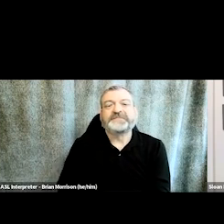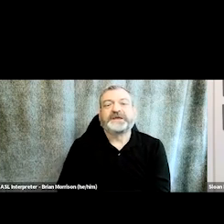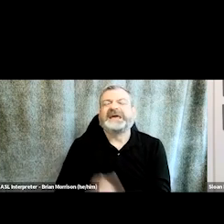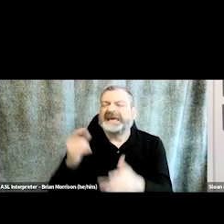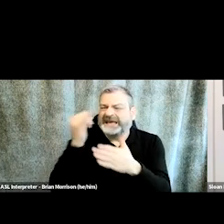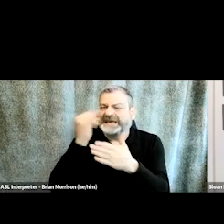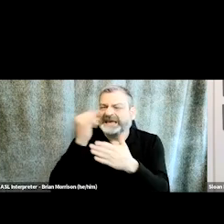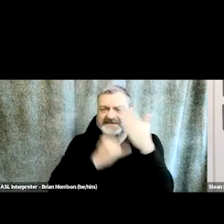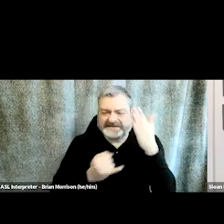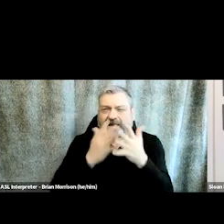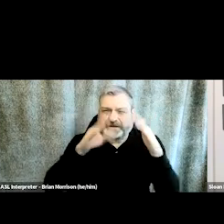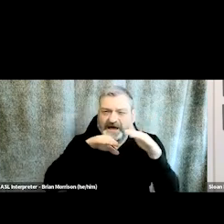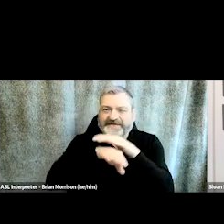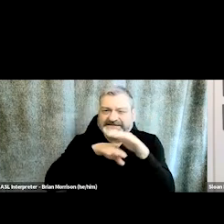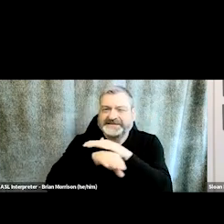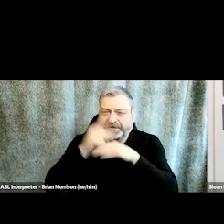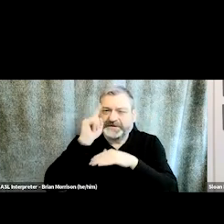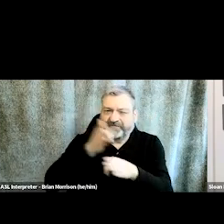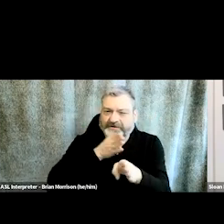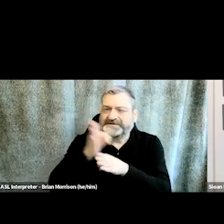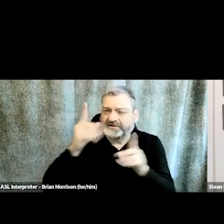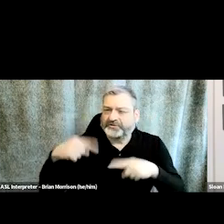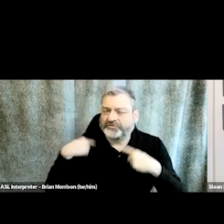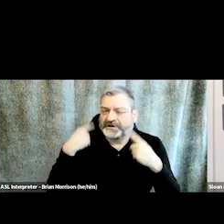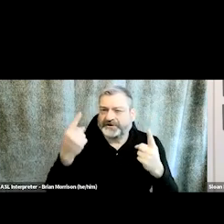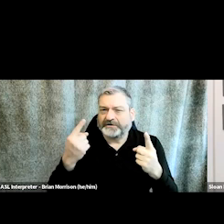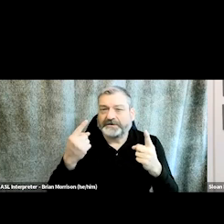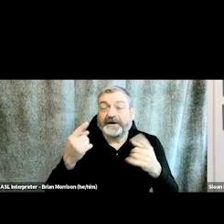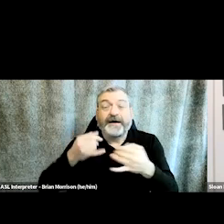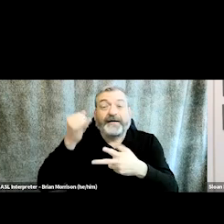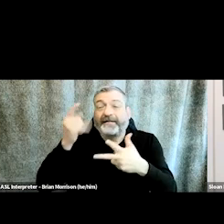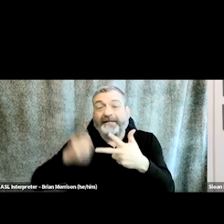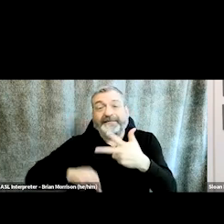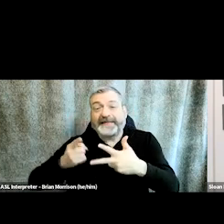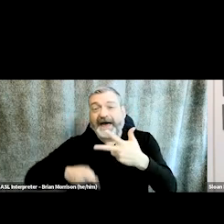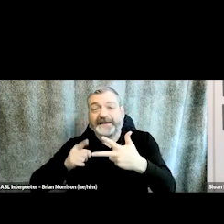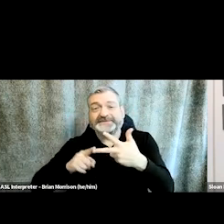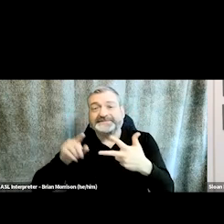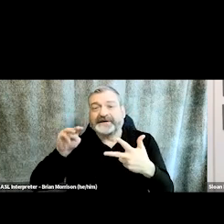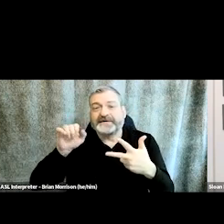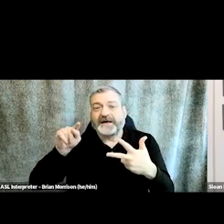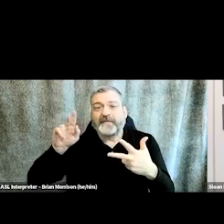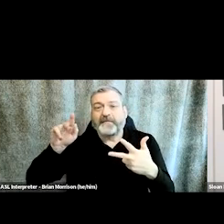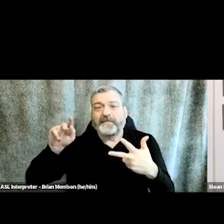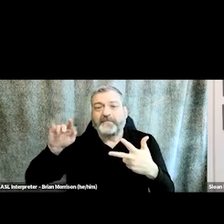And then we'll finally end with Marty Molloy, president of Tamman, who has 20 years of experience